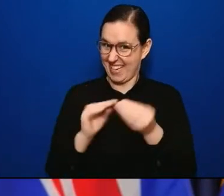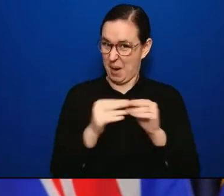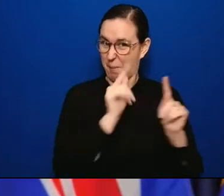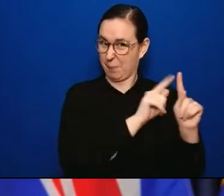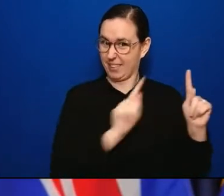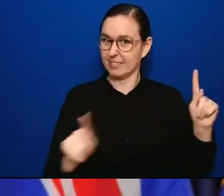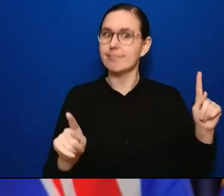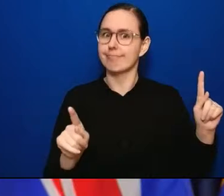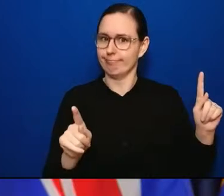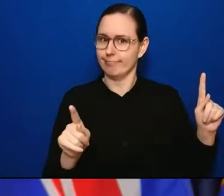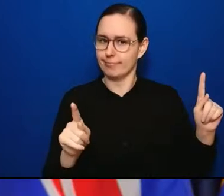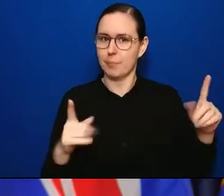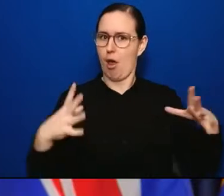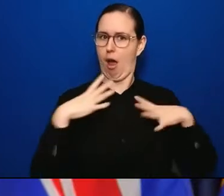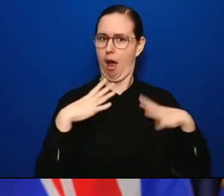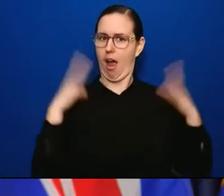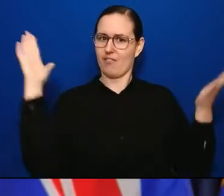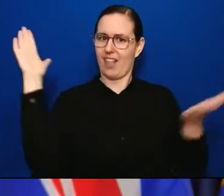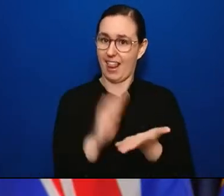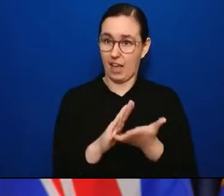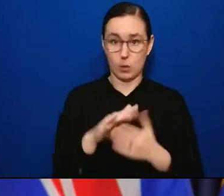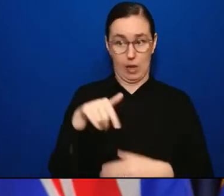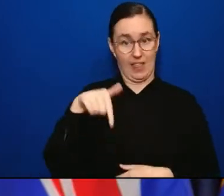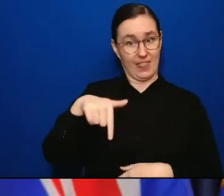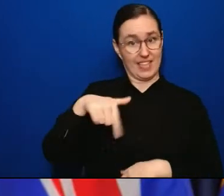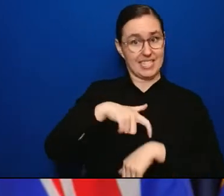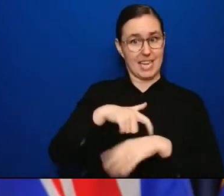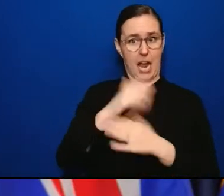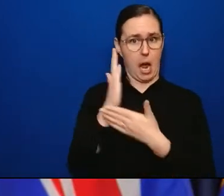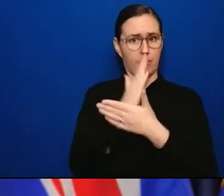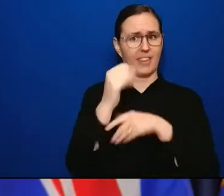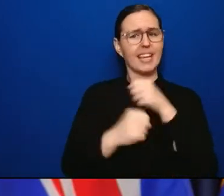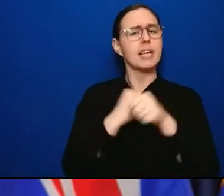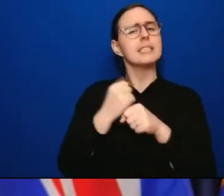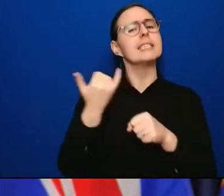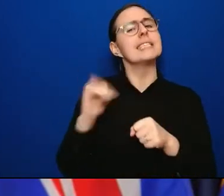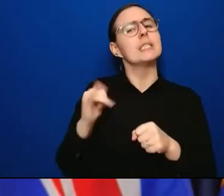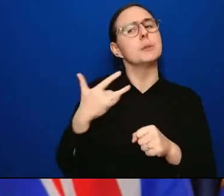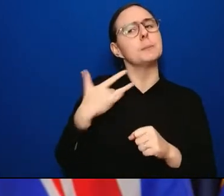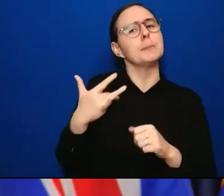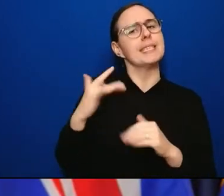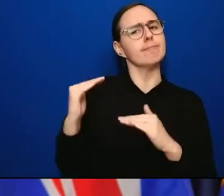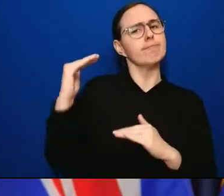still above what we would normally expect. At this time of